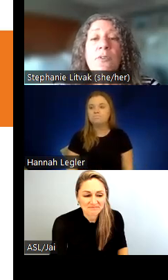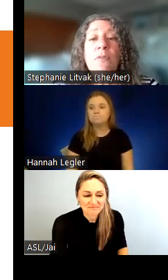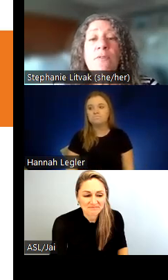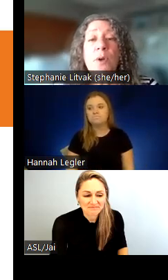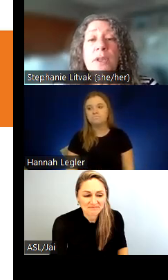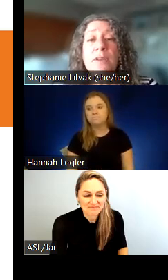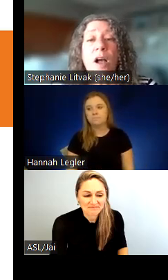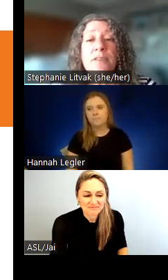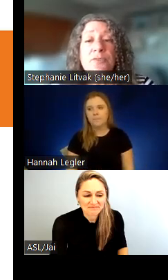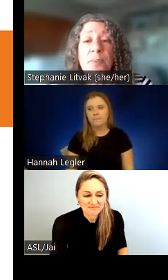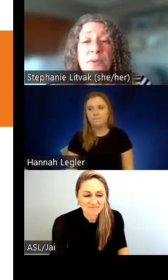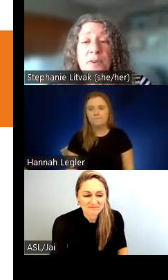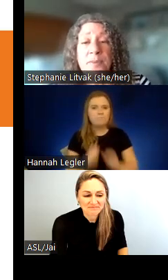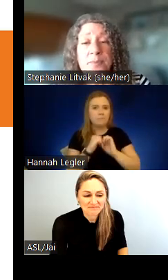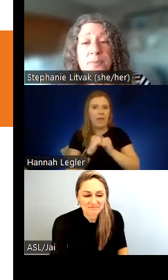How to avoid cost removal.